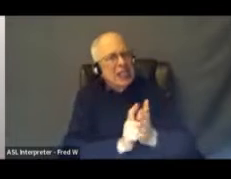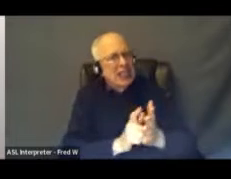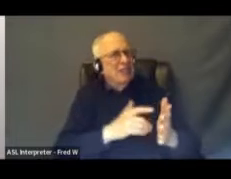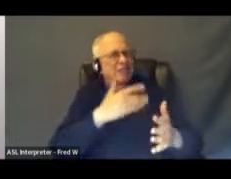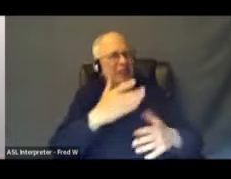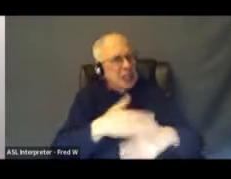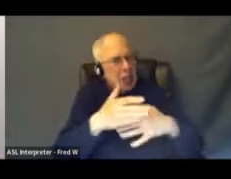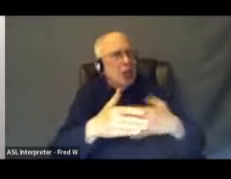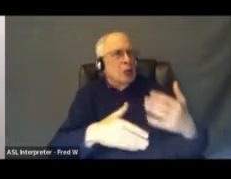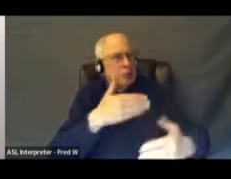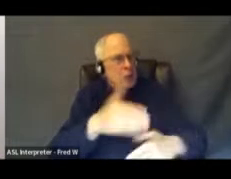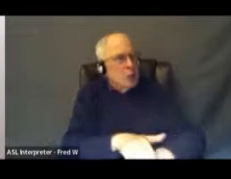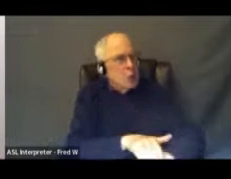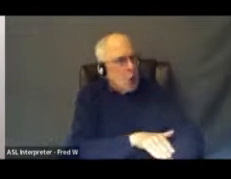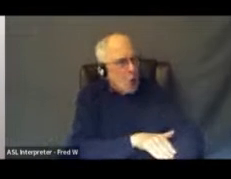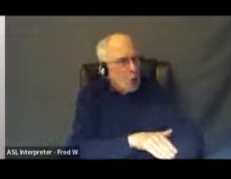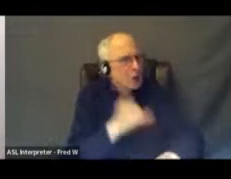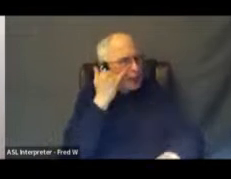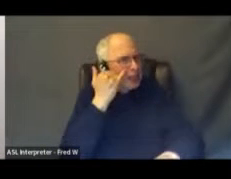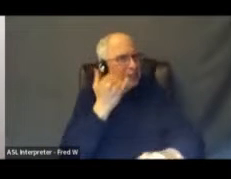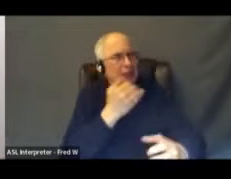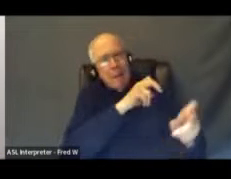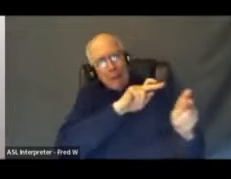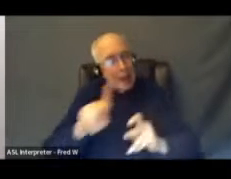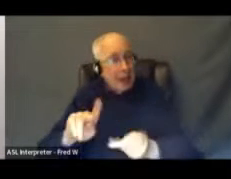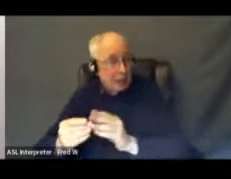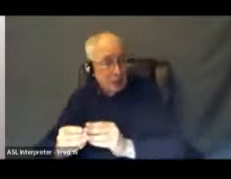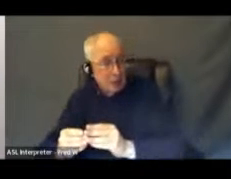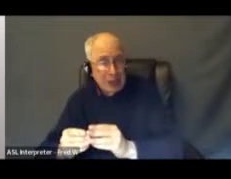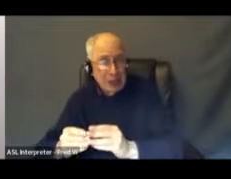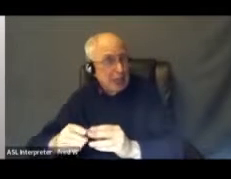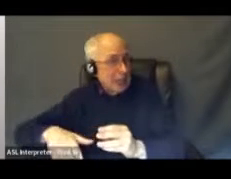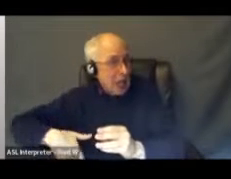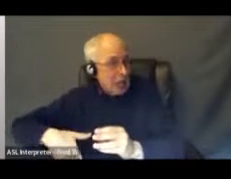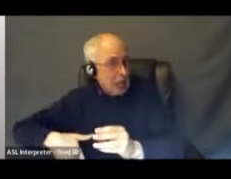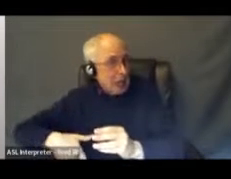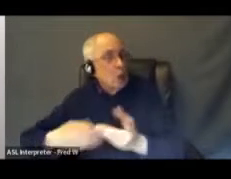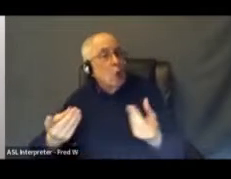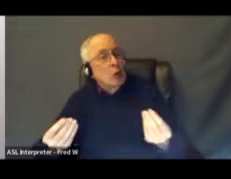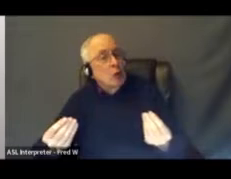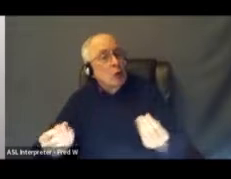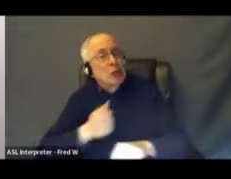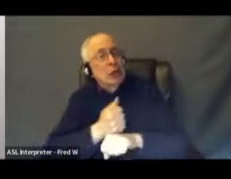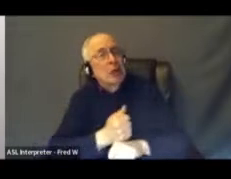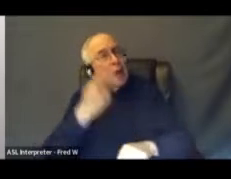releasing anytime soon, they get a brain injury symptom reentry plan, which is an overview of